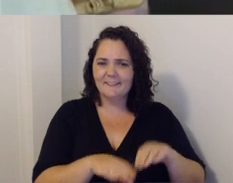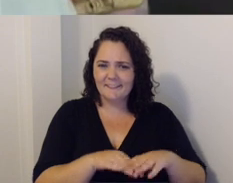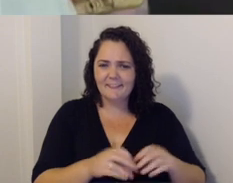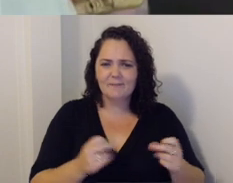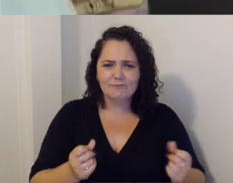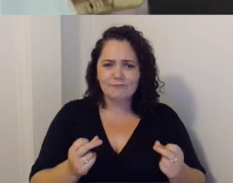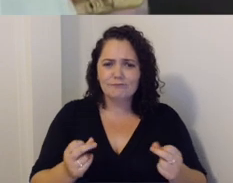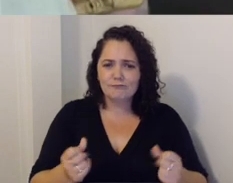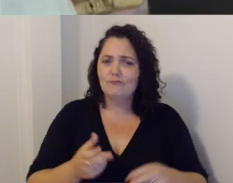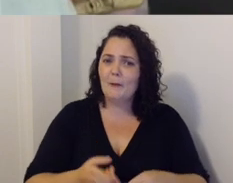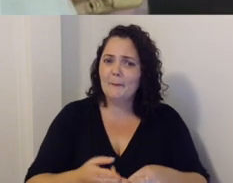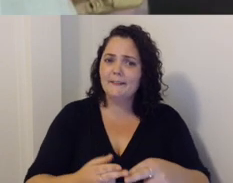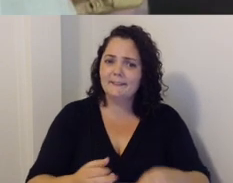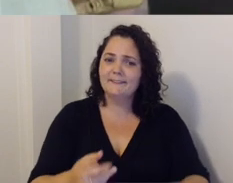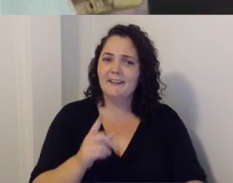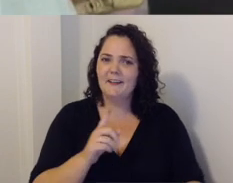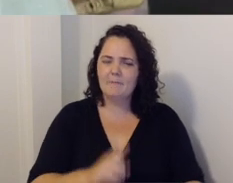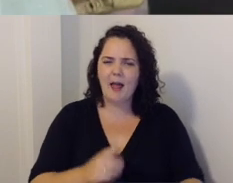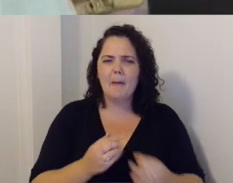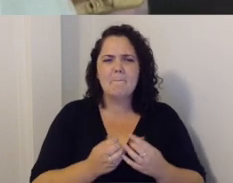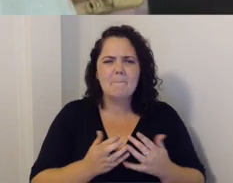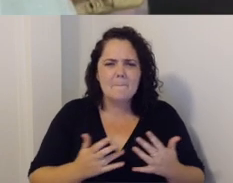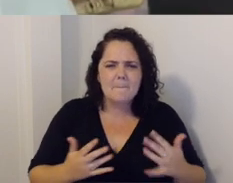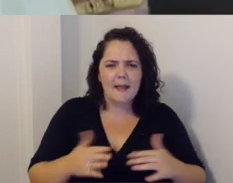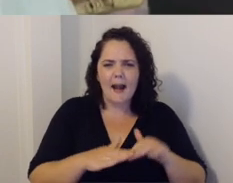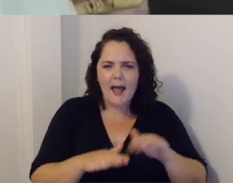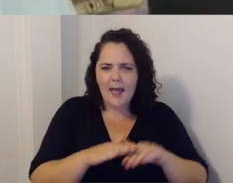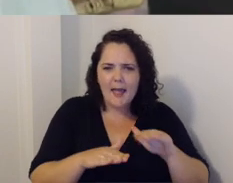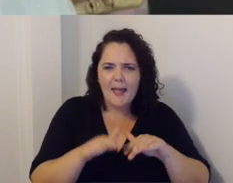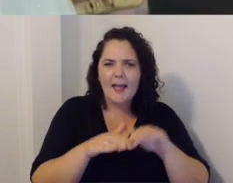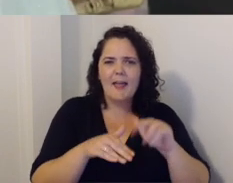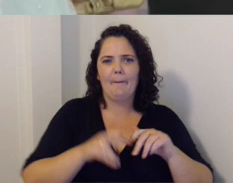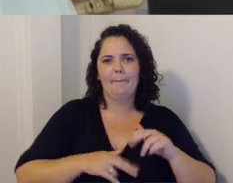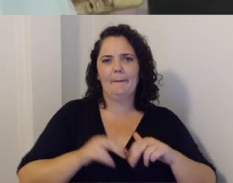rapidly but in many many many layers so you're really getting a density to your drawing again